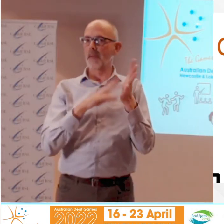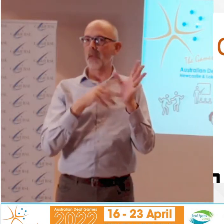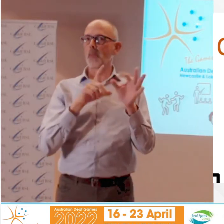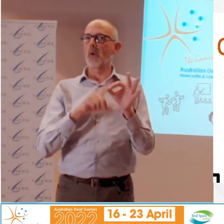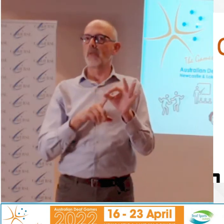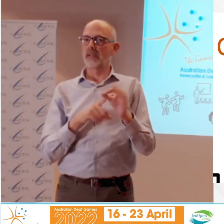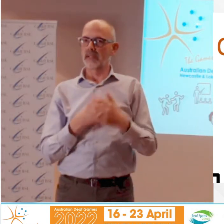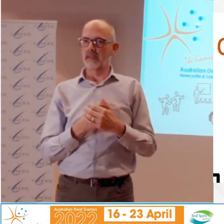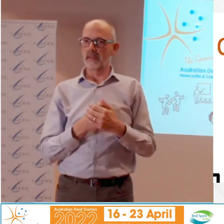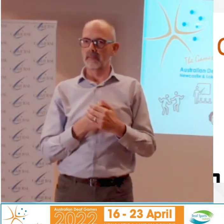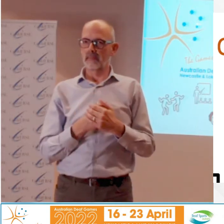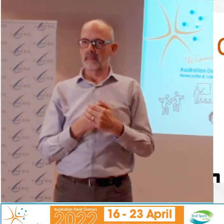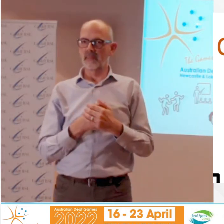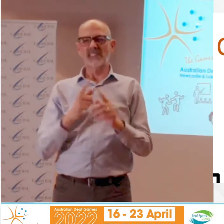and that's in the Lake Macquarie council